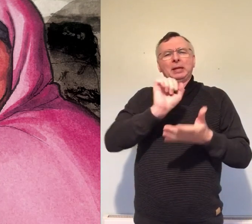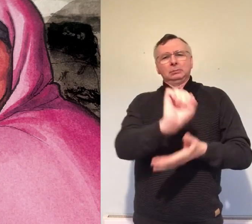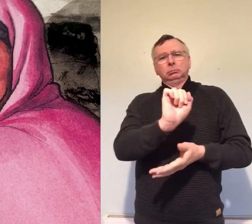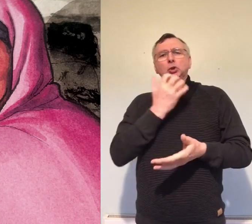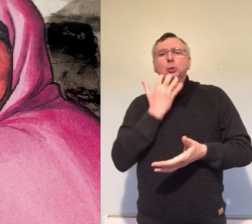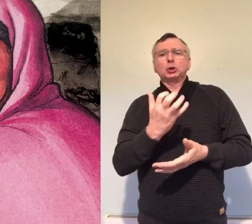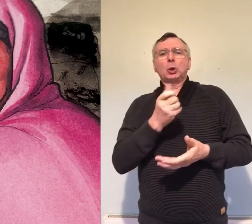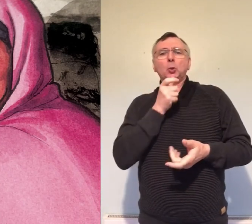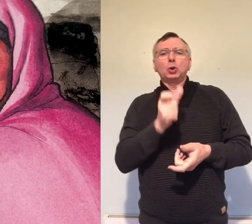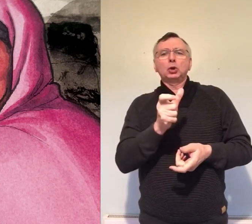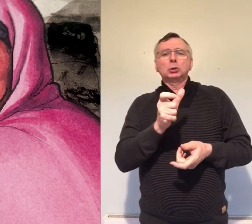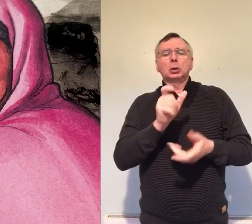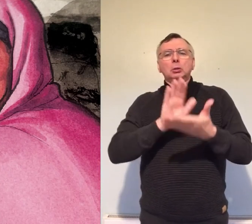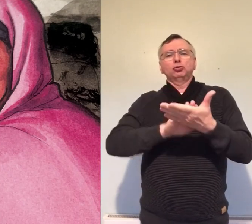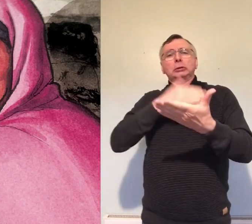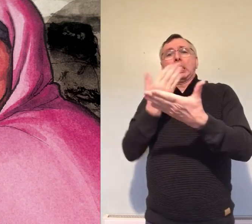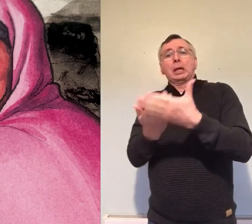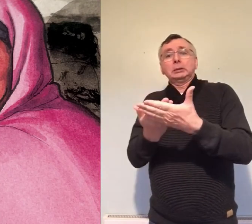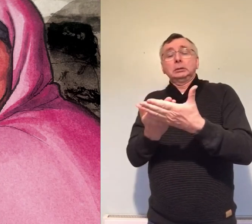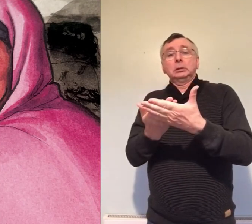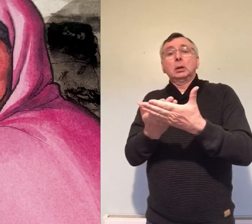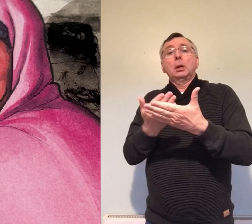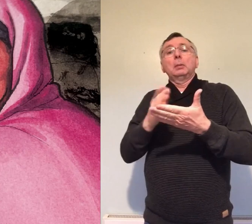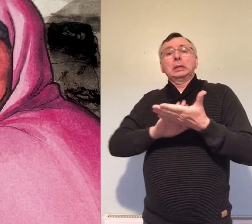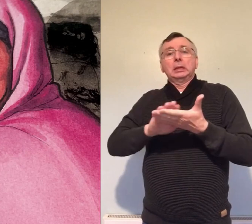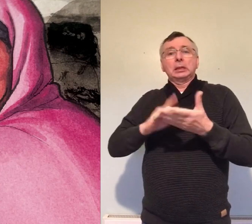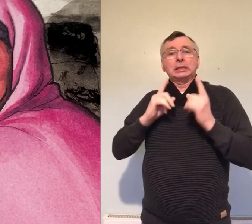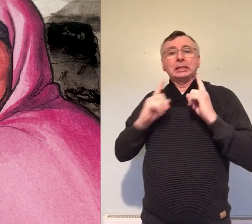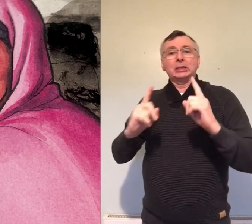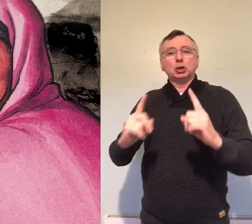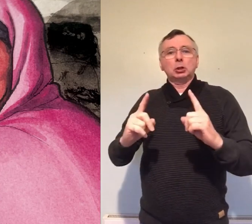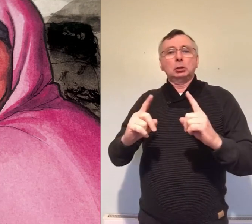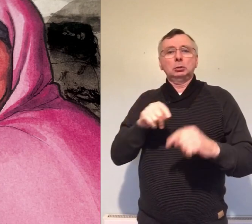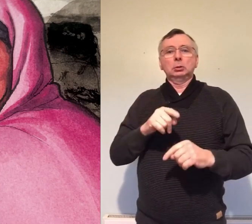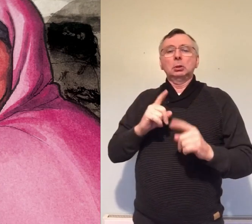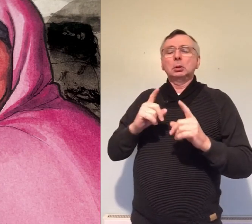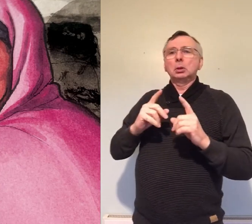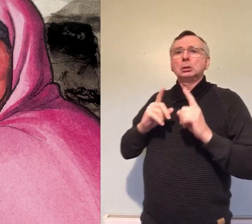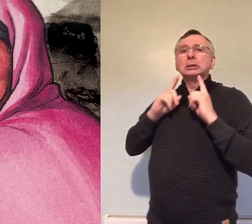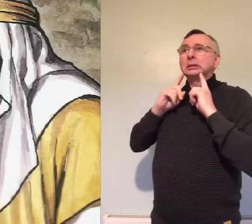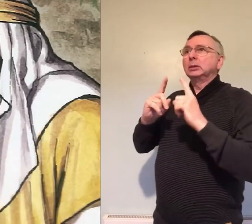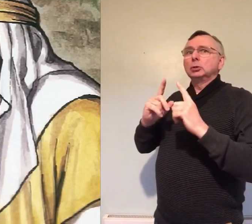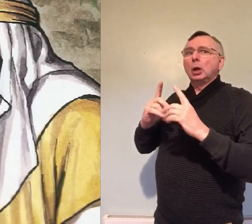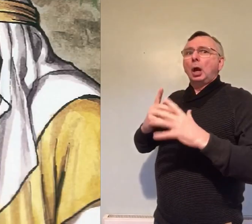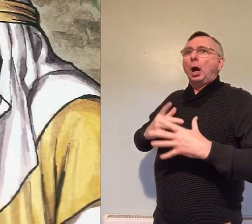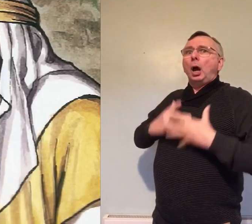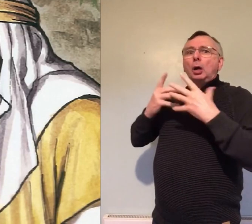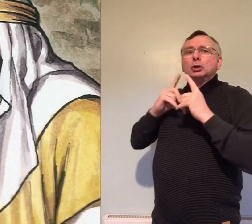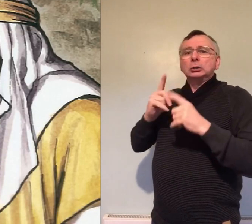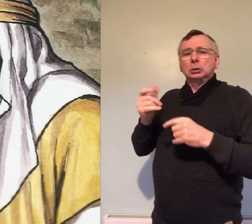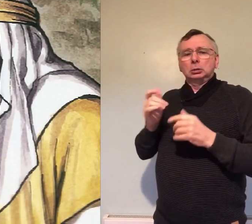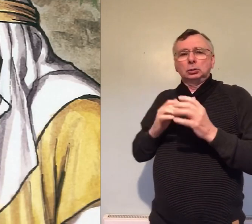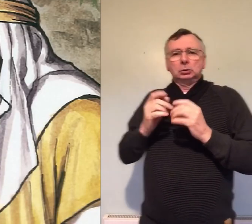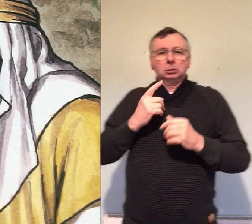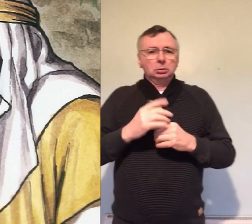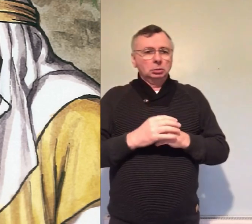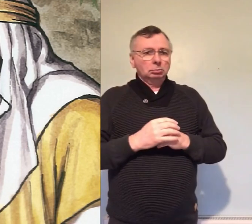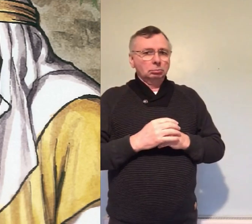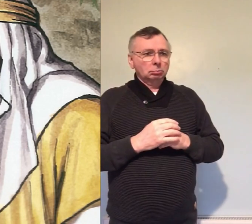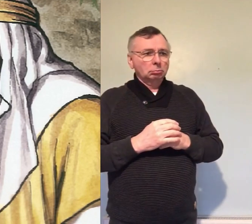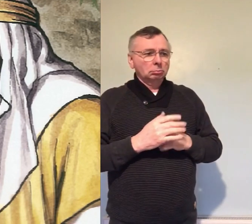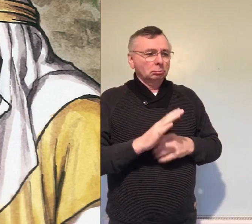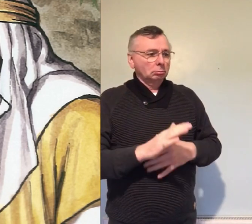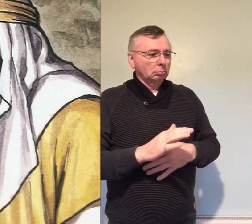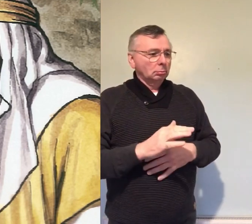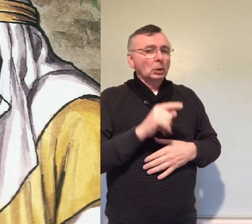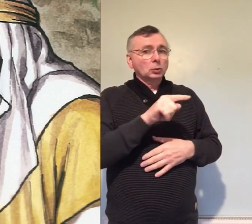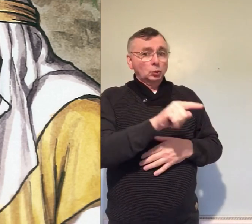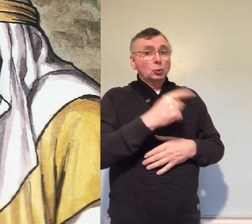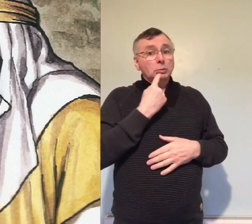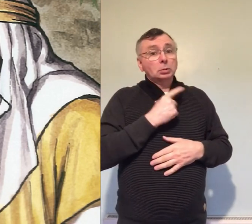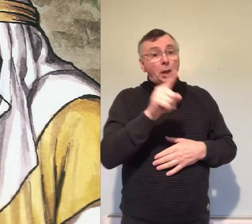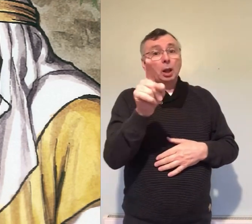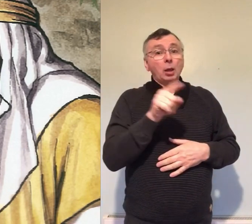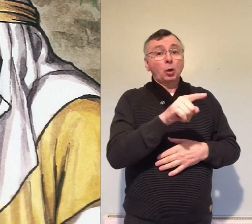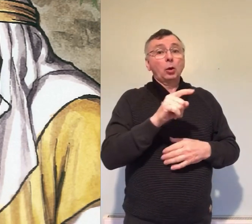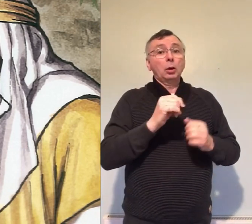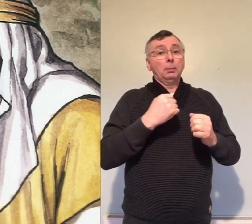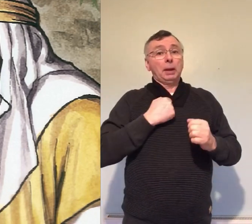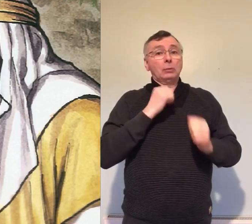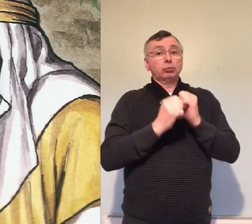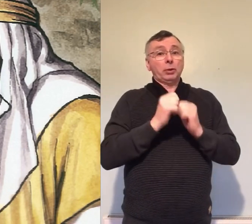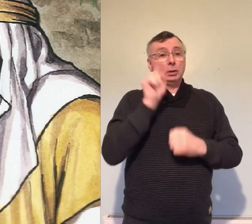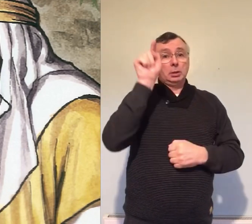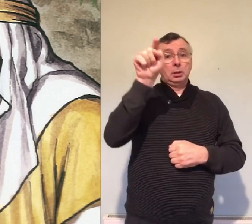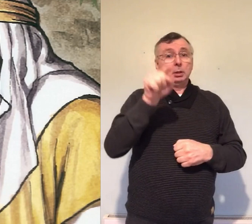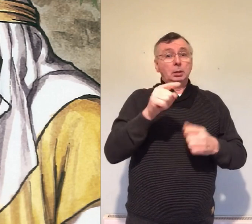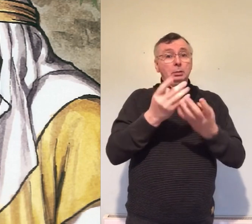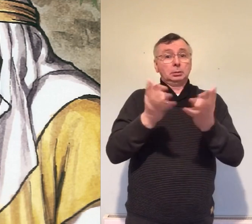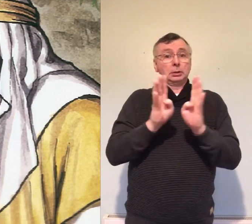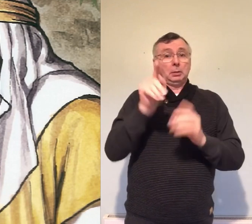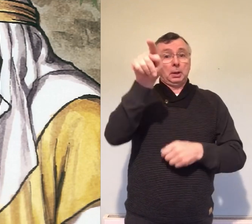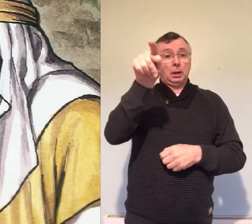Aramaic language teacher jesus said don't hold on to me go and tell my brothers tell them that